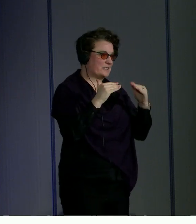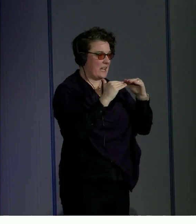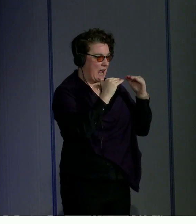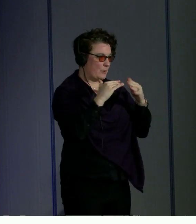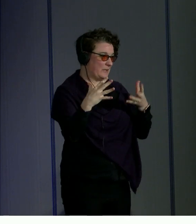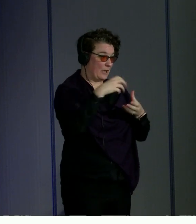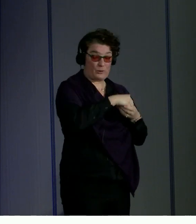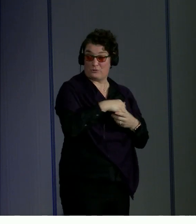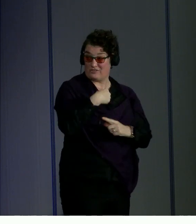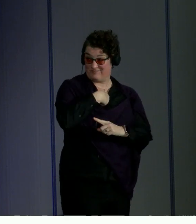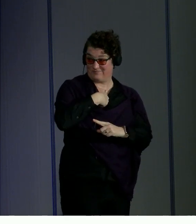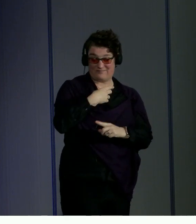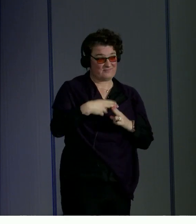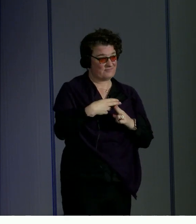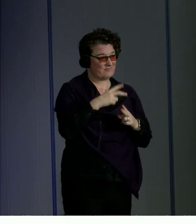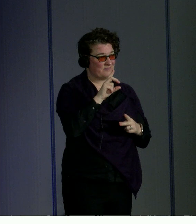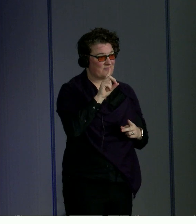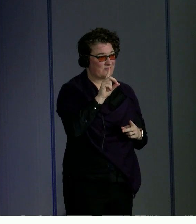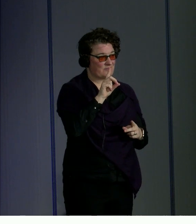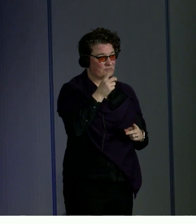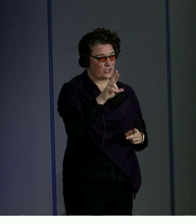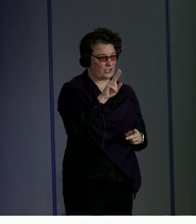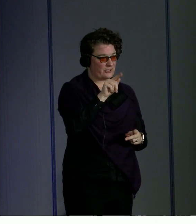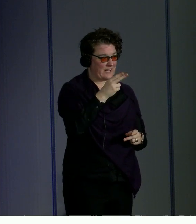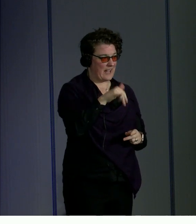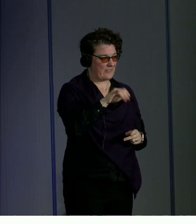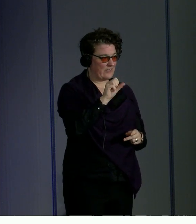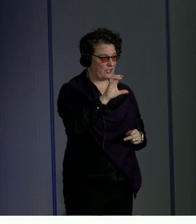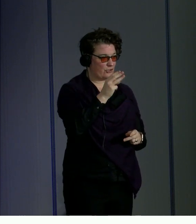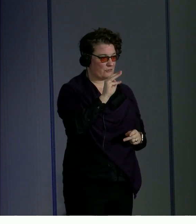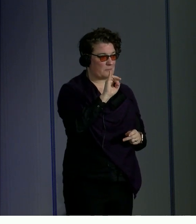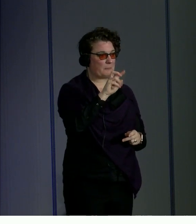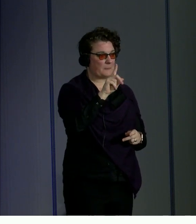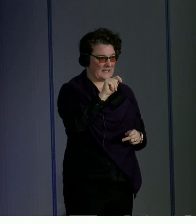My name is Doctor Catherine Schmitt Whitaker and I'm Senior Accessibility